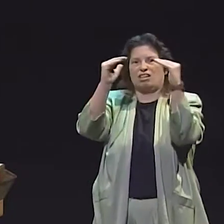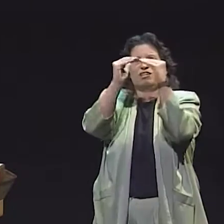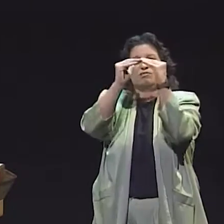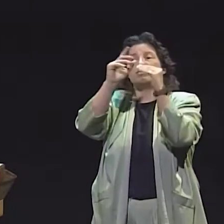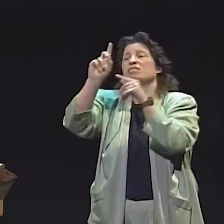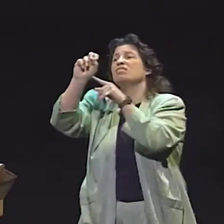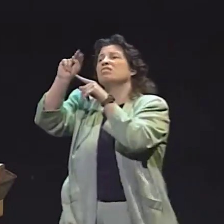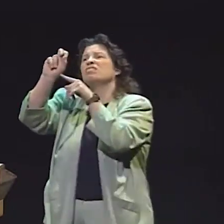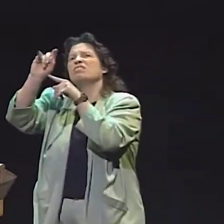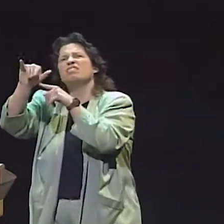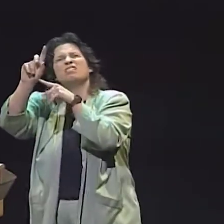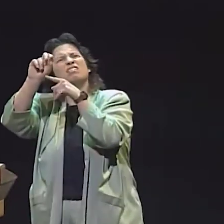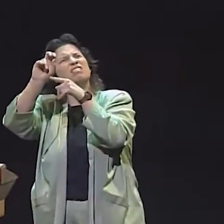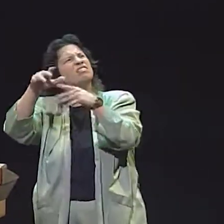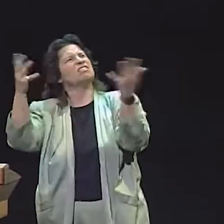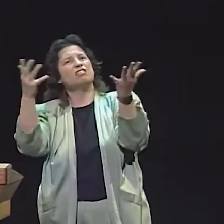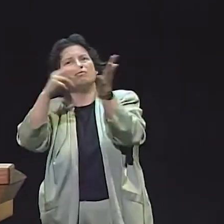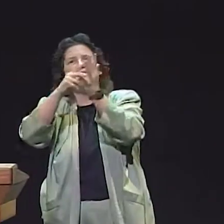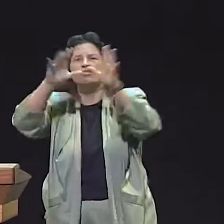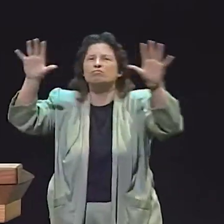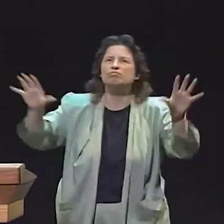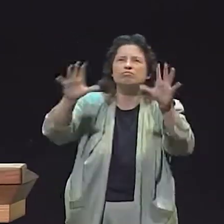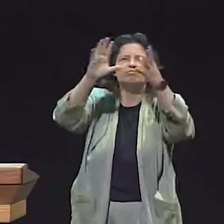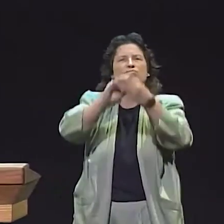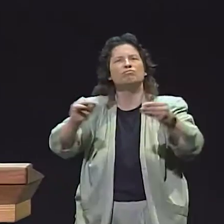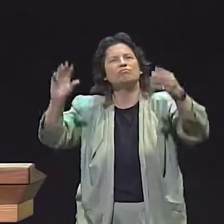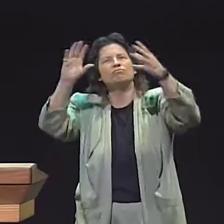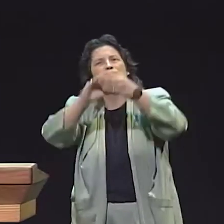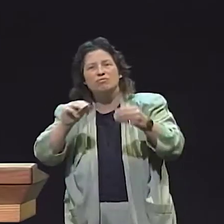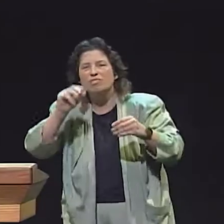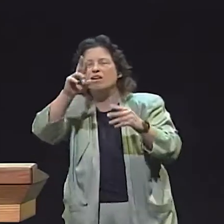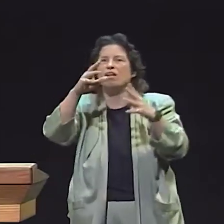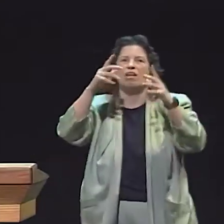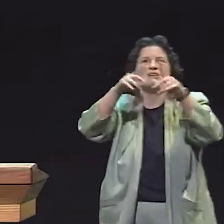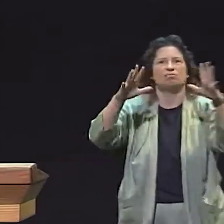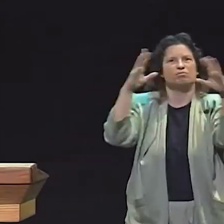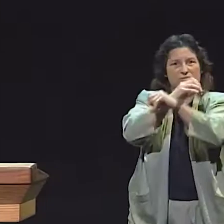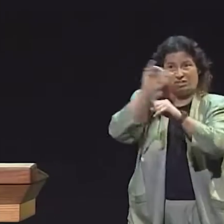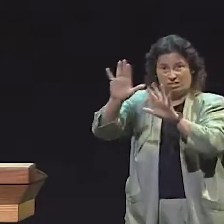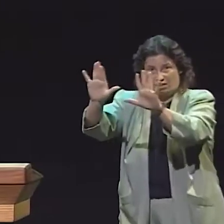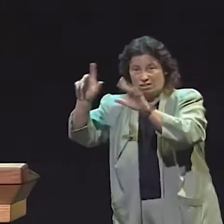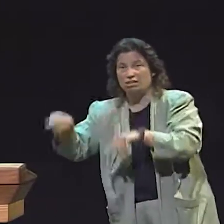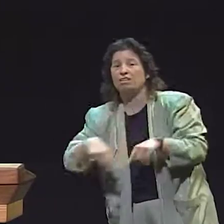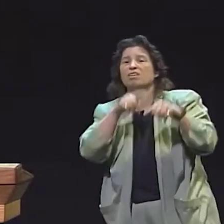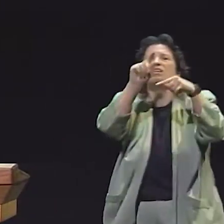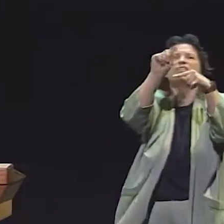AND T-UNITS, WHEN STUDYING ENGLISH AND CHILDREN'S ABILITIES IN ENGLISH,